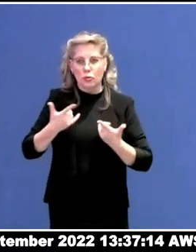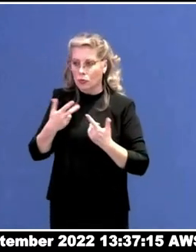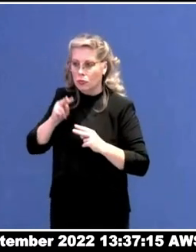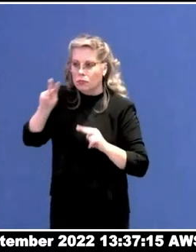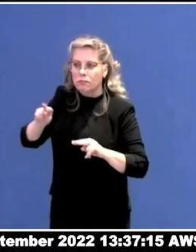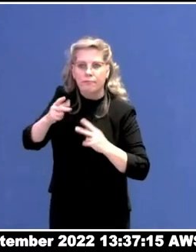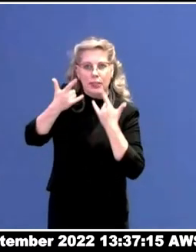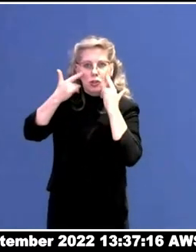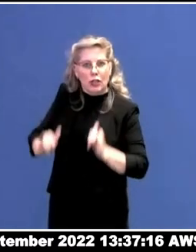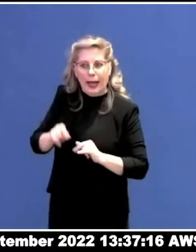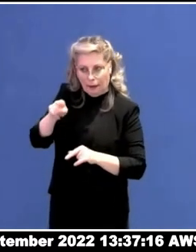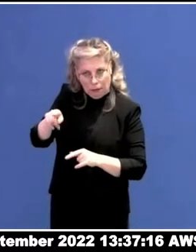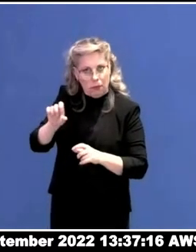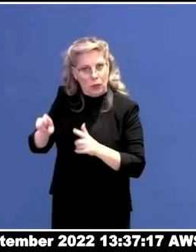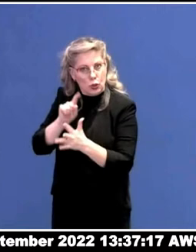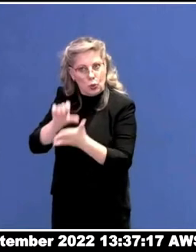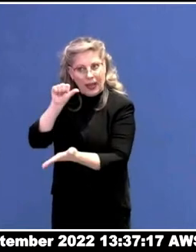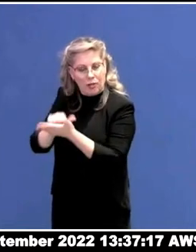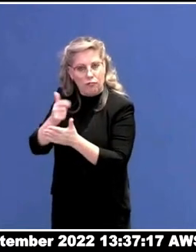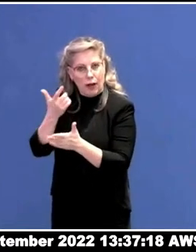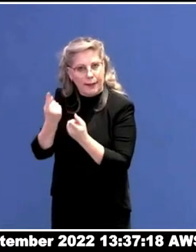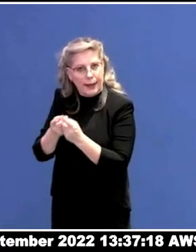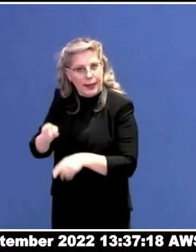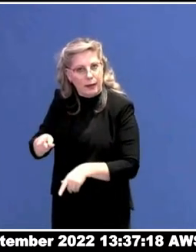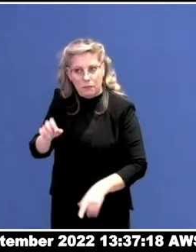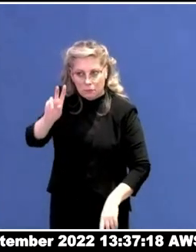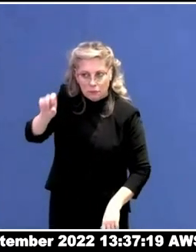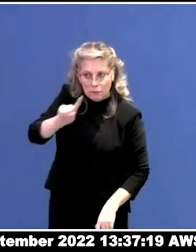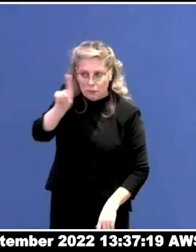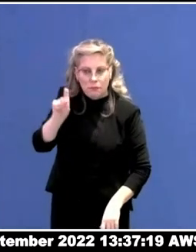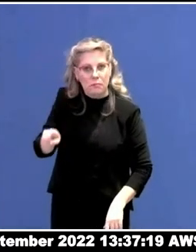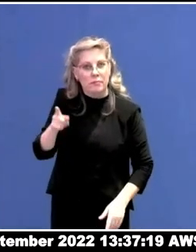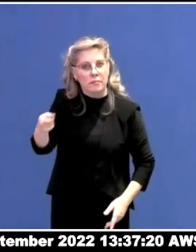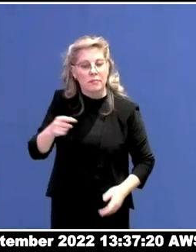being a child incarcerated in a youth prison, a woman incarcerated in an adult